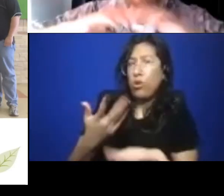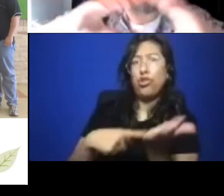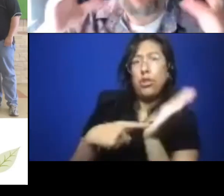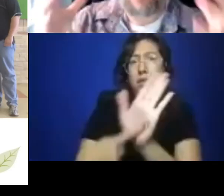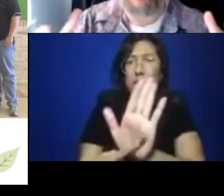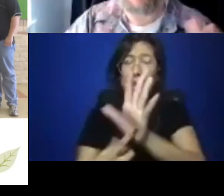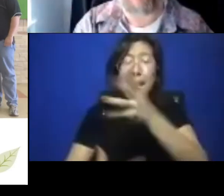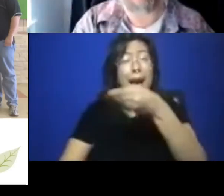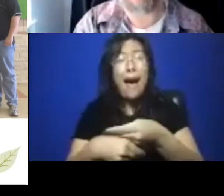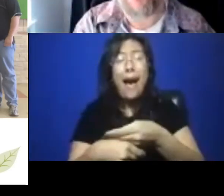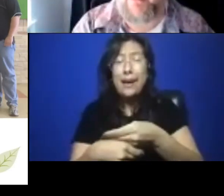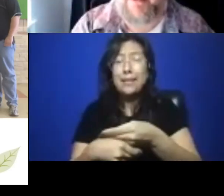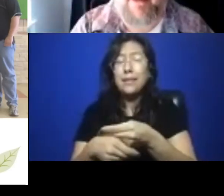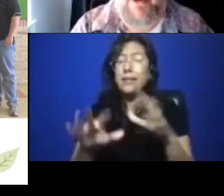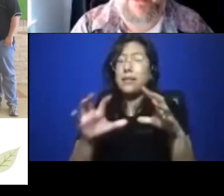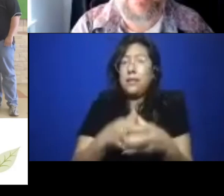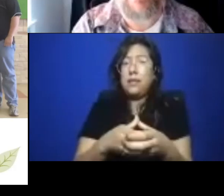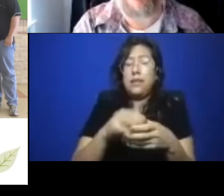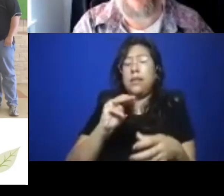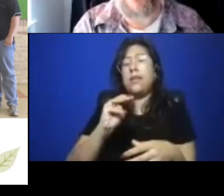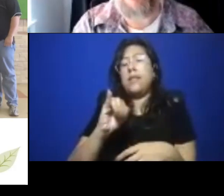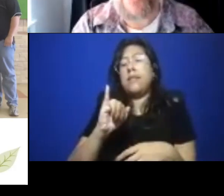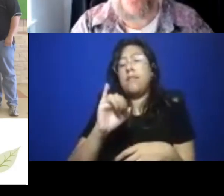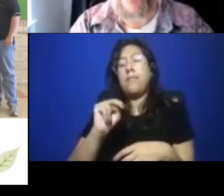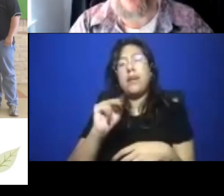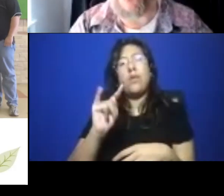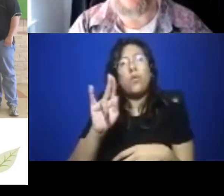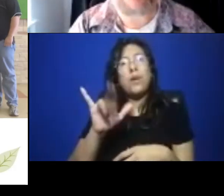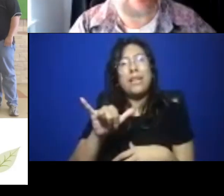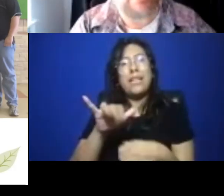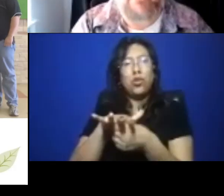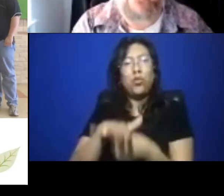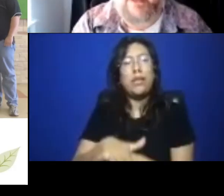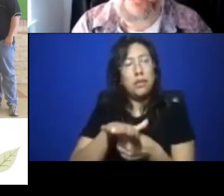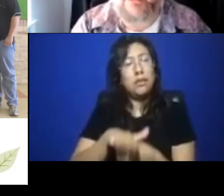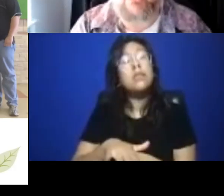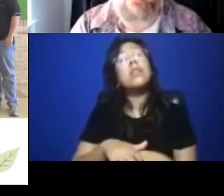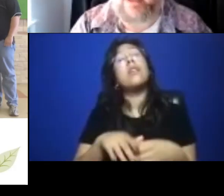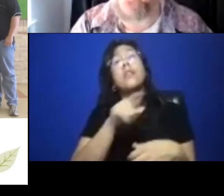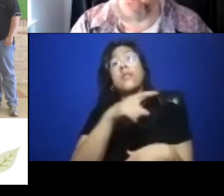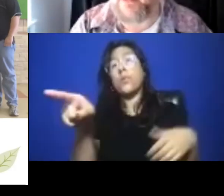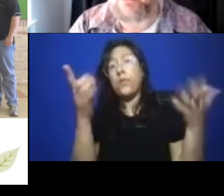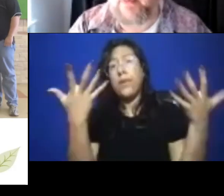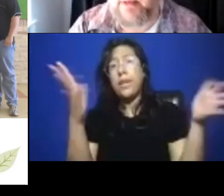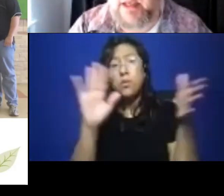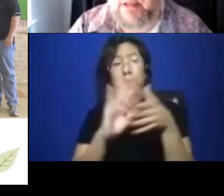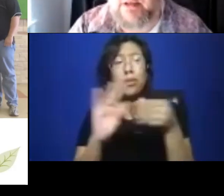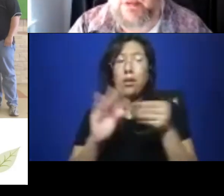And again, this is a whole other webinar that we could talk about. There is like some of you mentioned widespread discrimination,